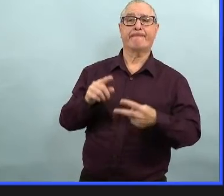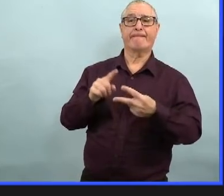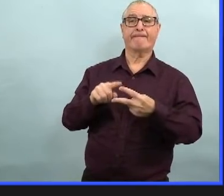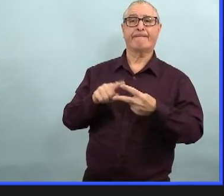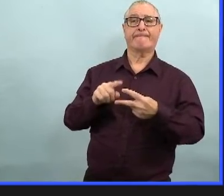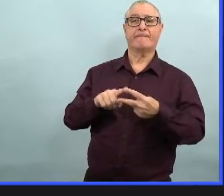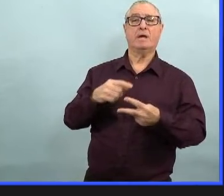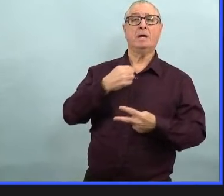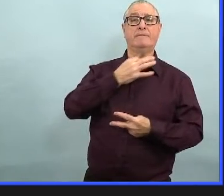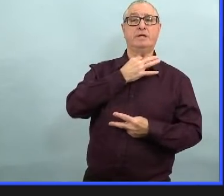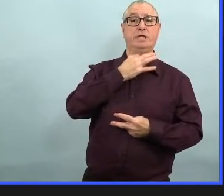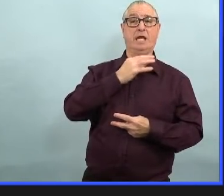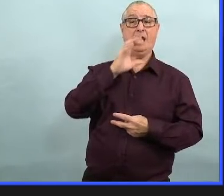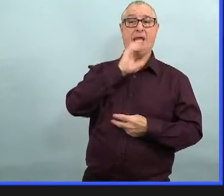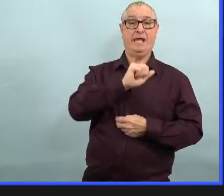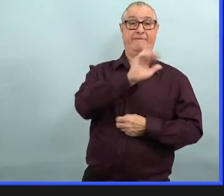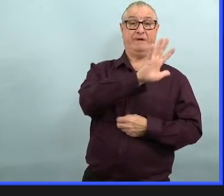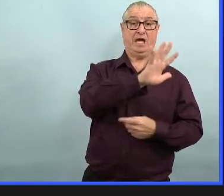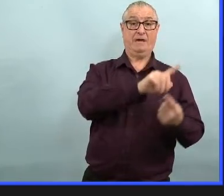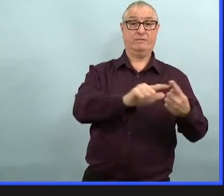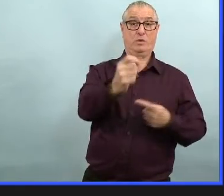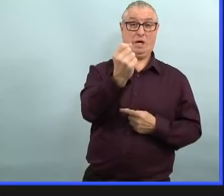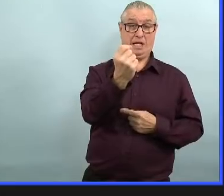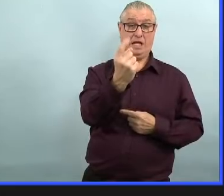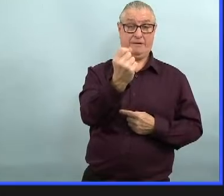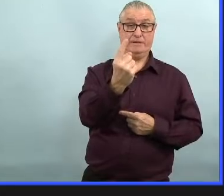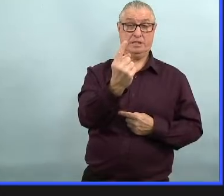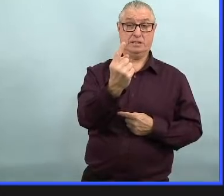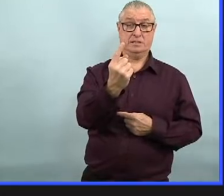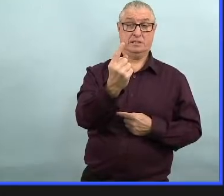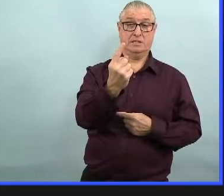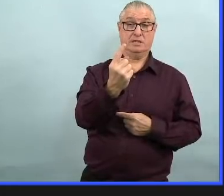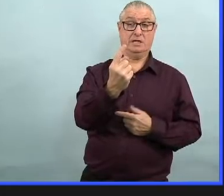we there was a a call from the minister of education to